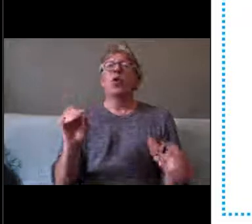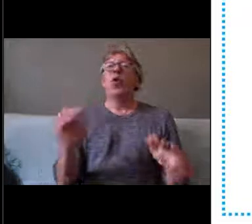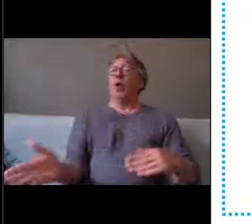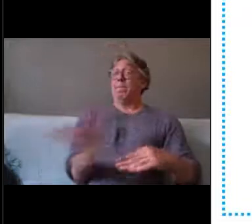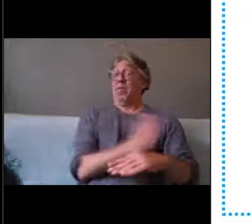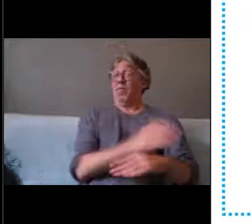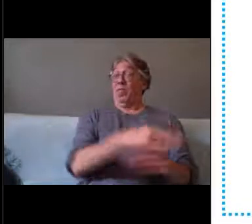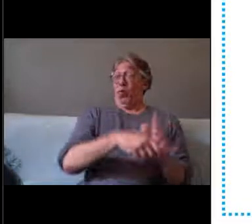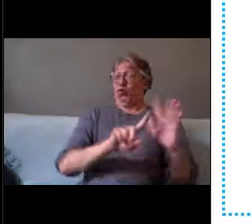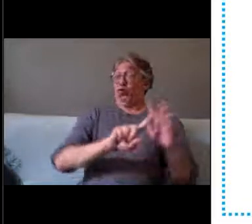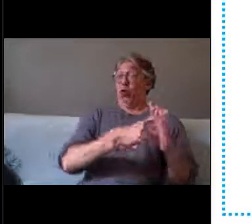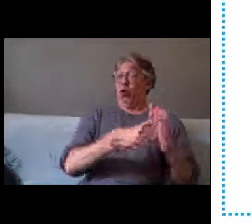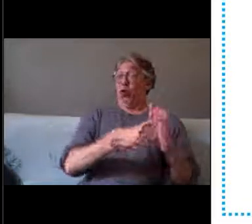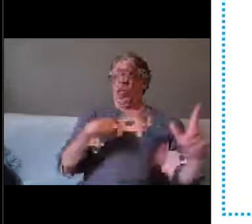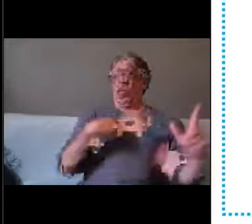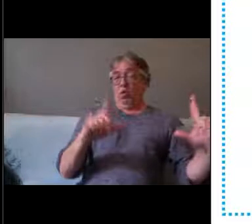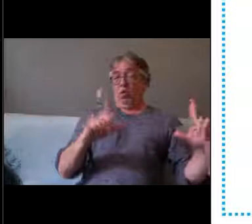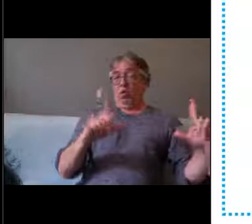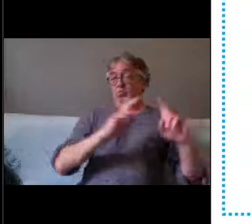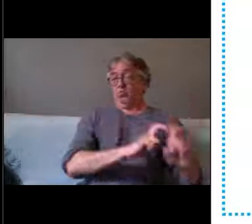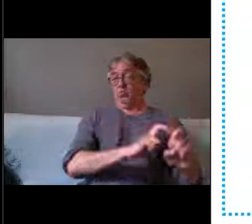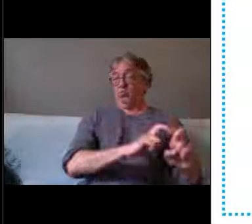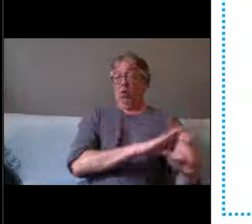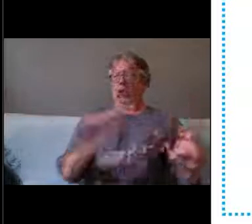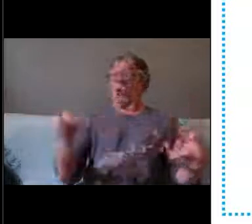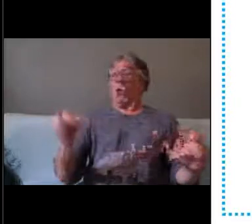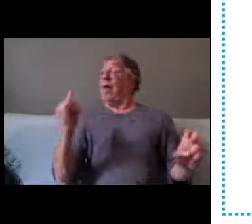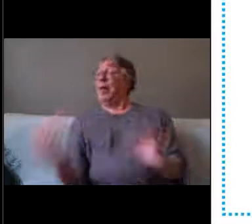Voices of the beneficiaries are captured in all of this.